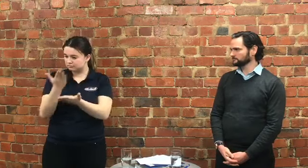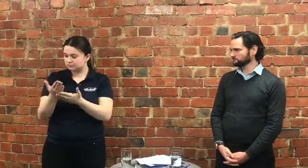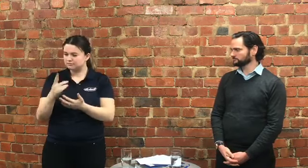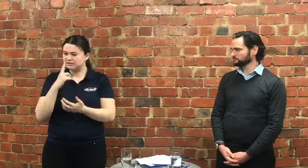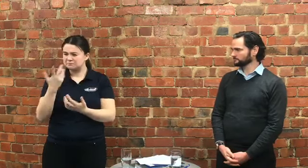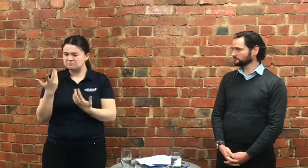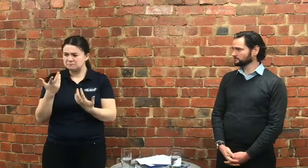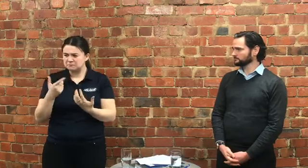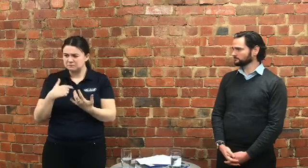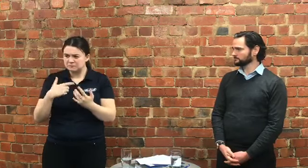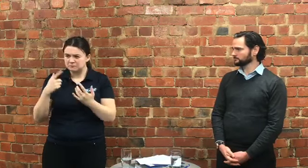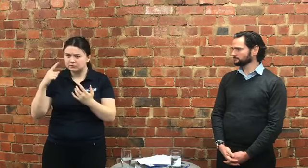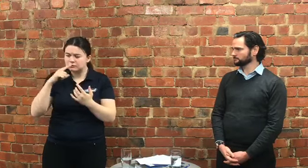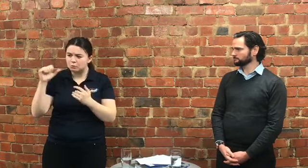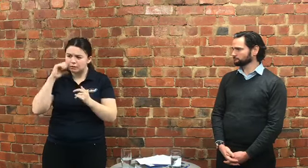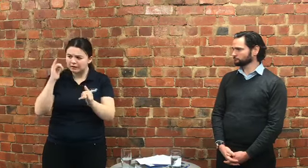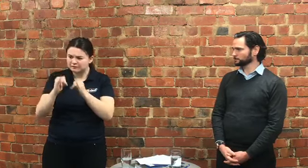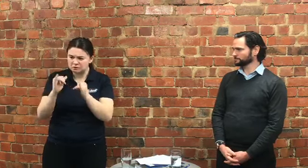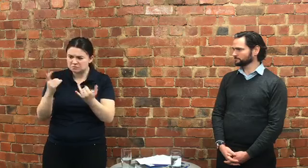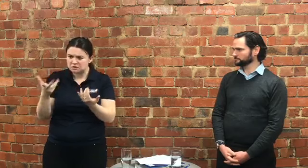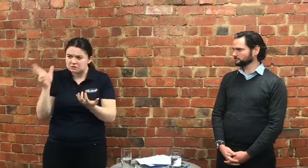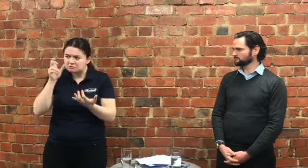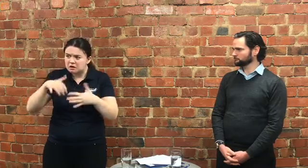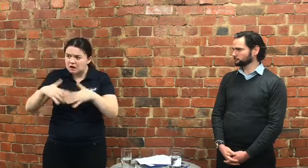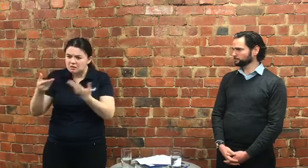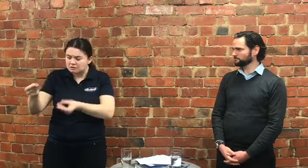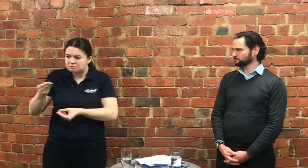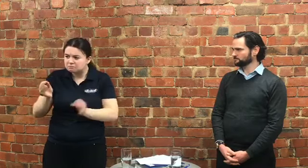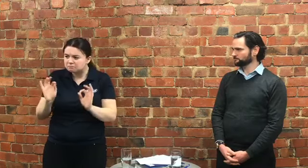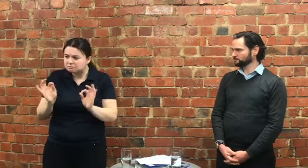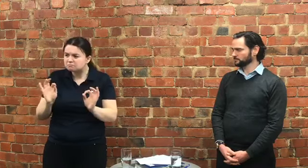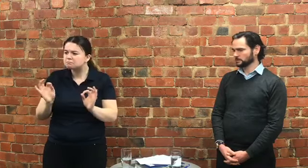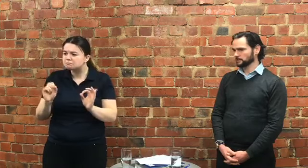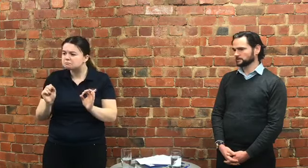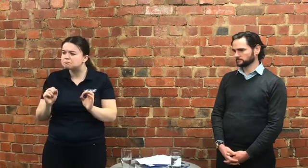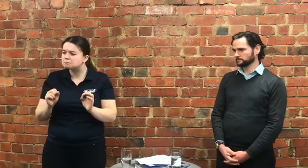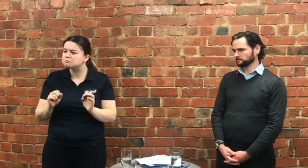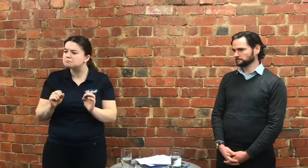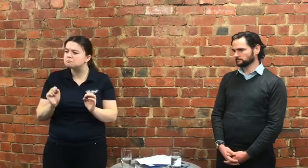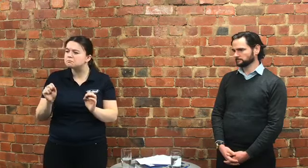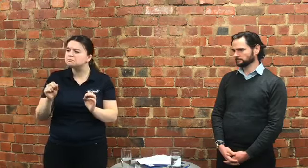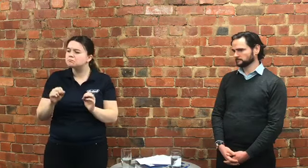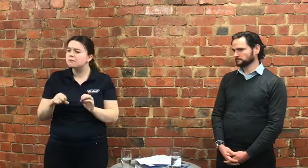You can ring through the national relay service and ask for when your planning meeting will be.